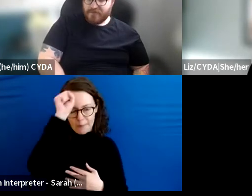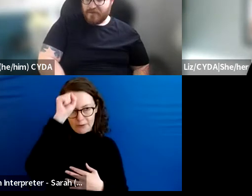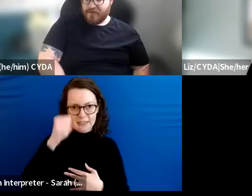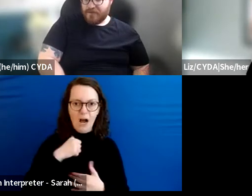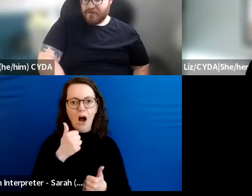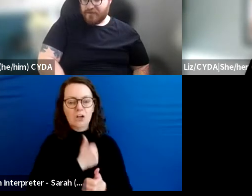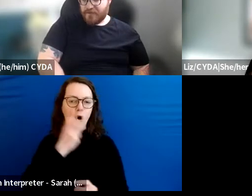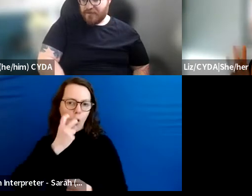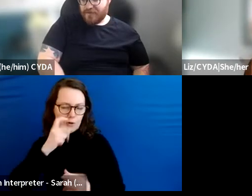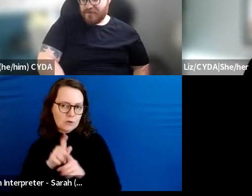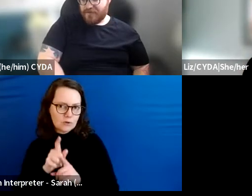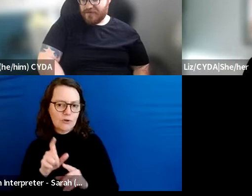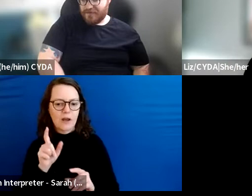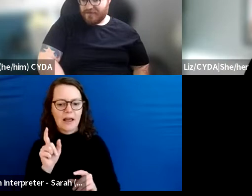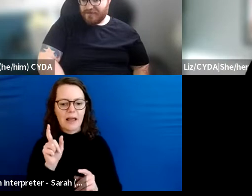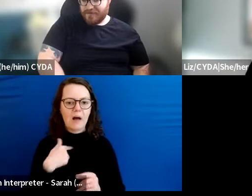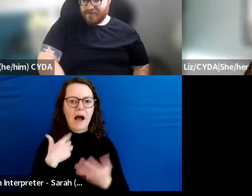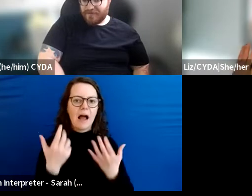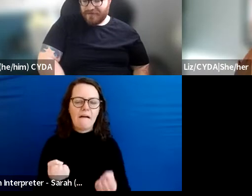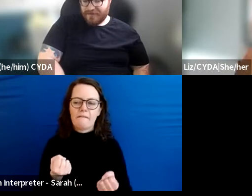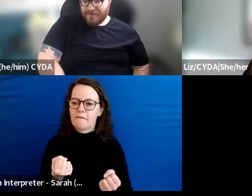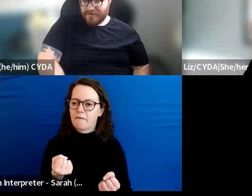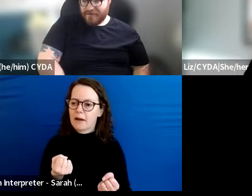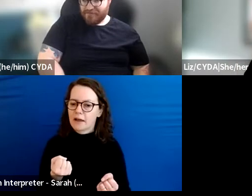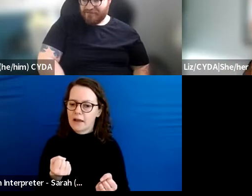I'm enjoying my maturity as well, but I have.